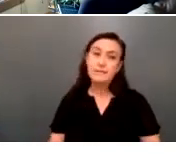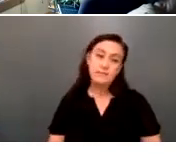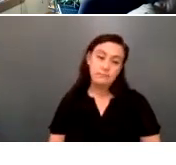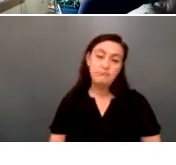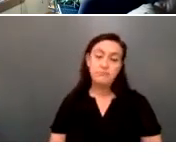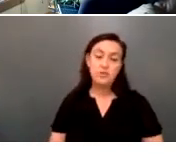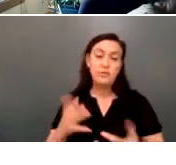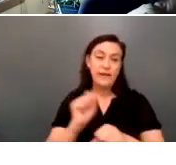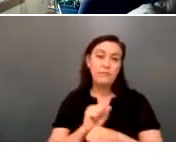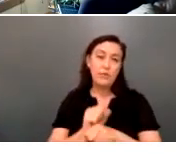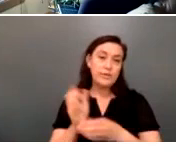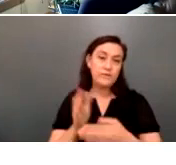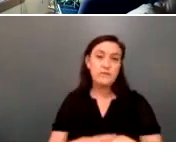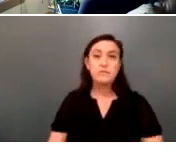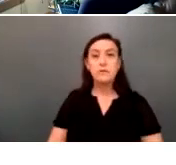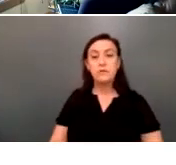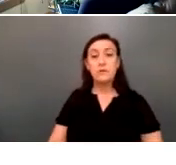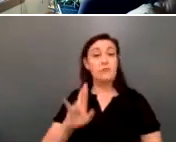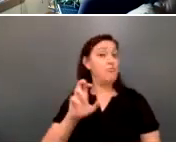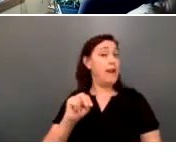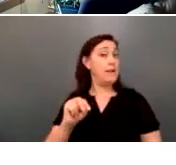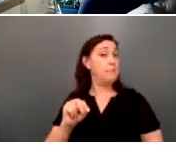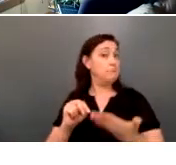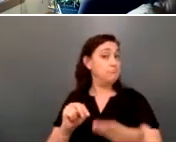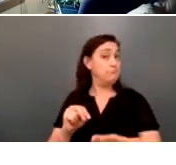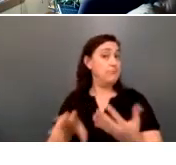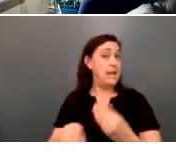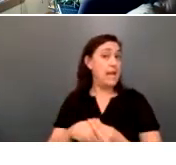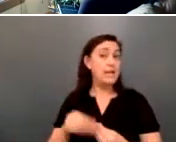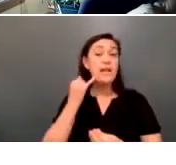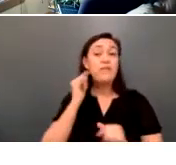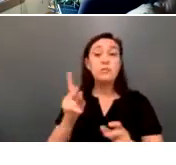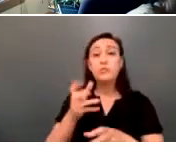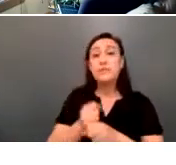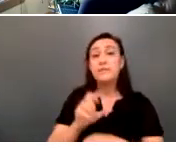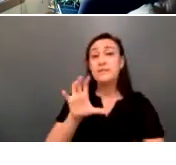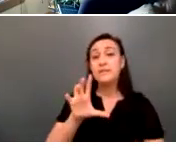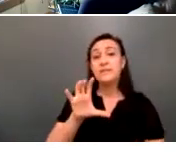I might have to look to you if a person is receiving CCS funding and they want